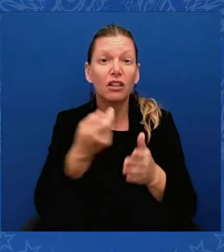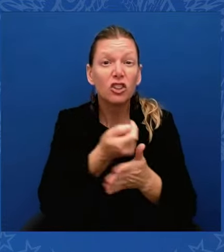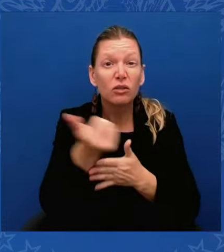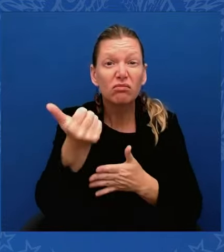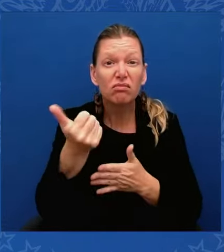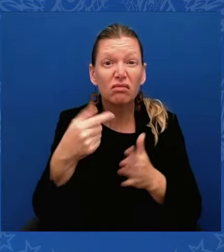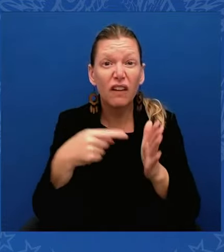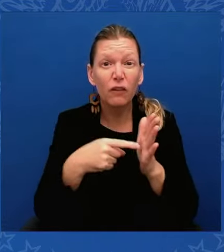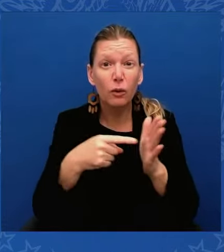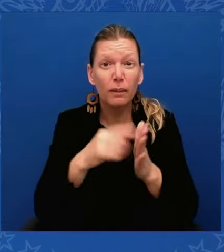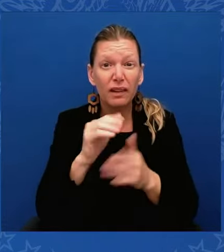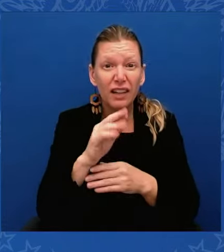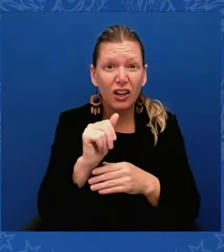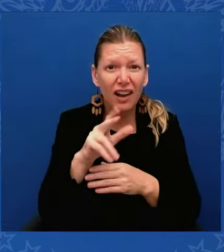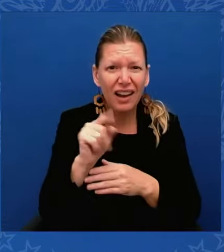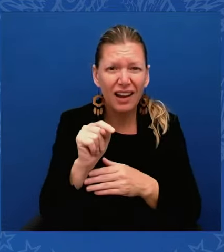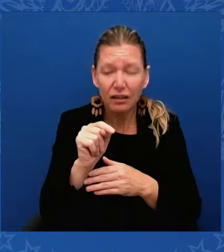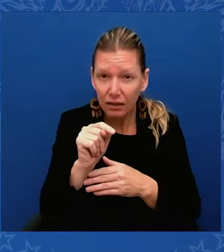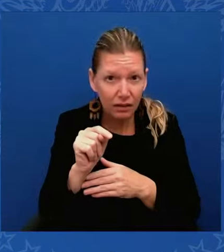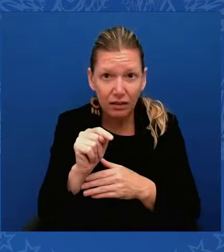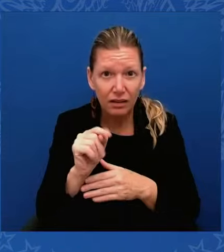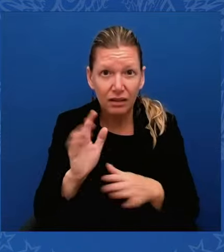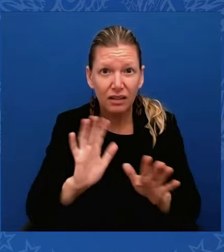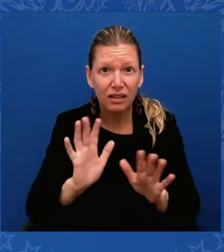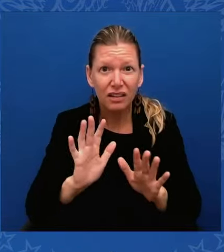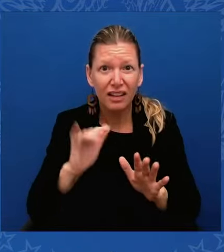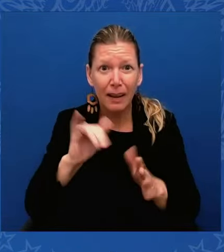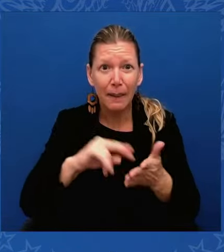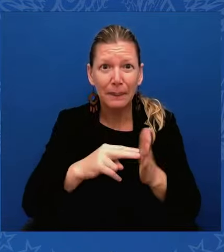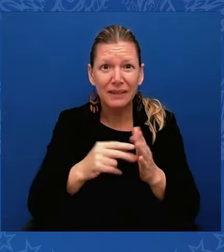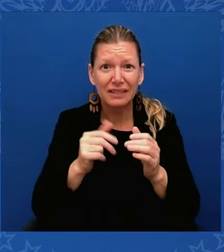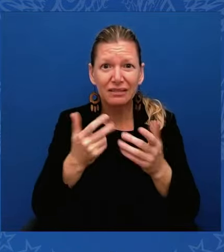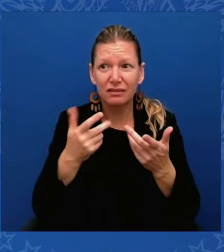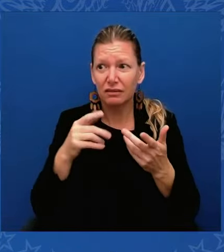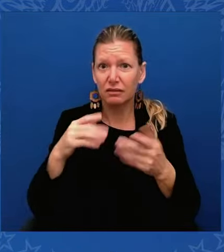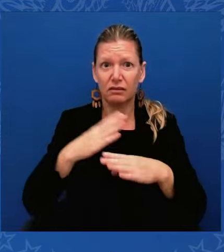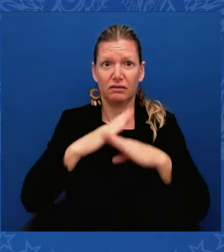for literally several million people. They want to undo what they finally got done,